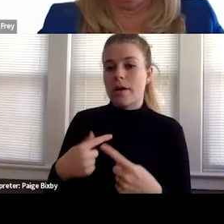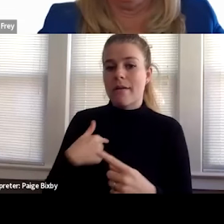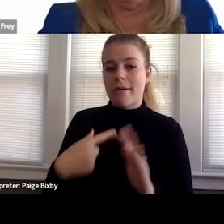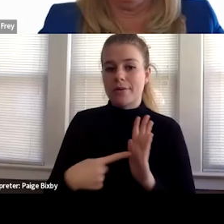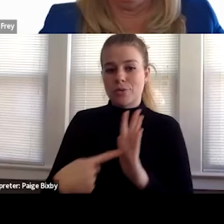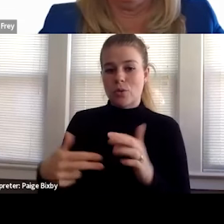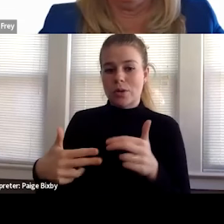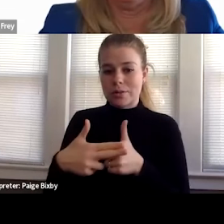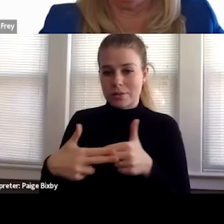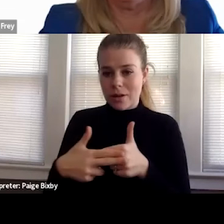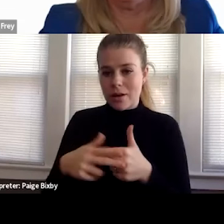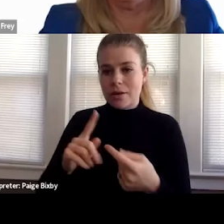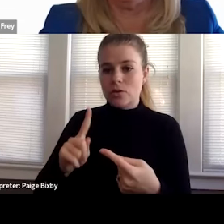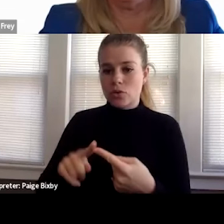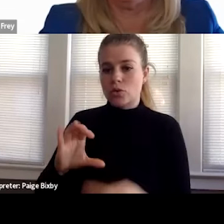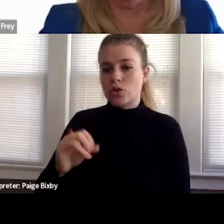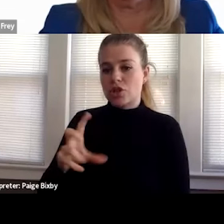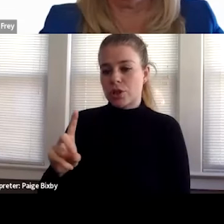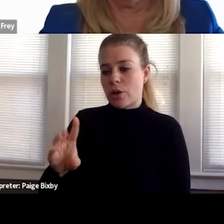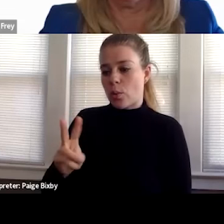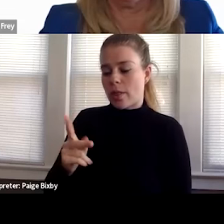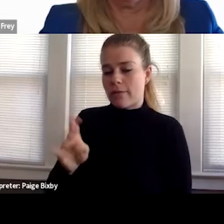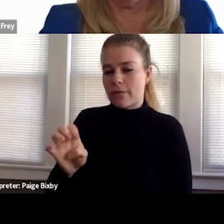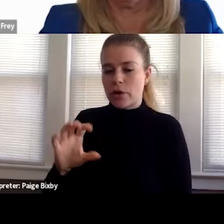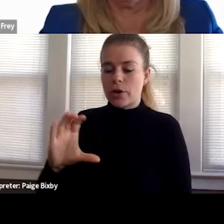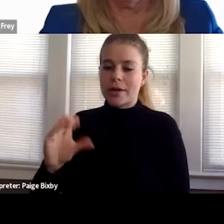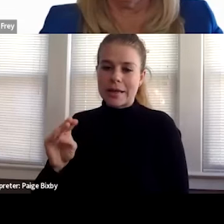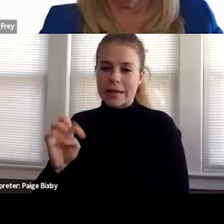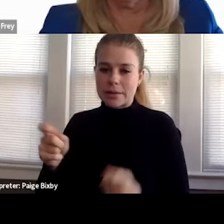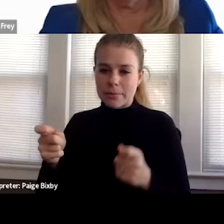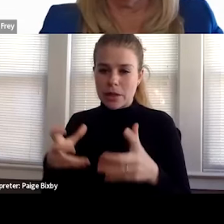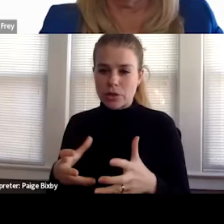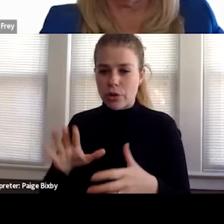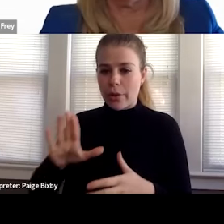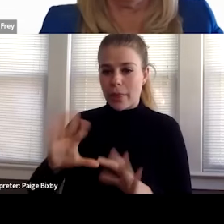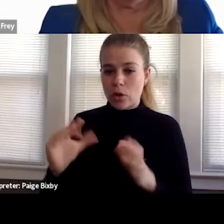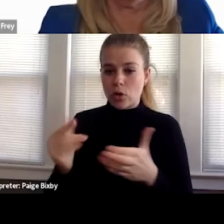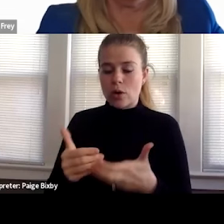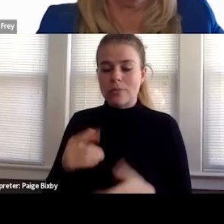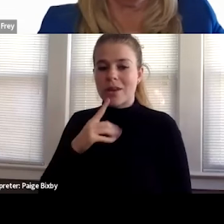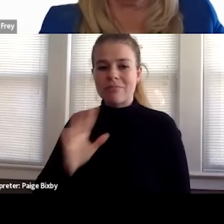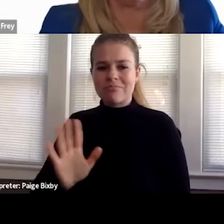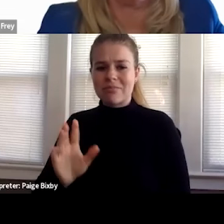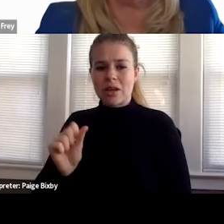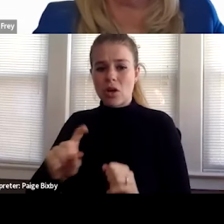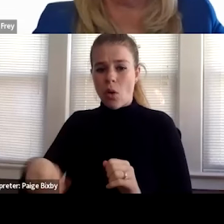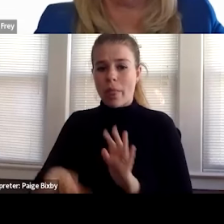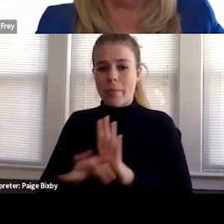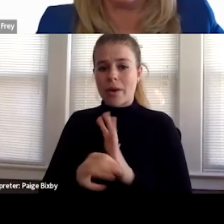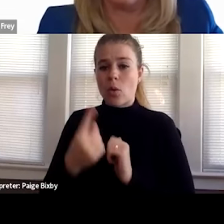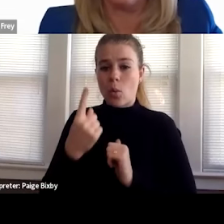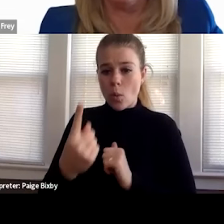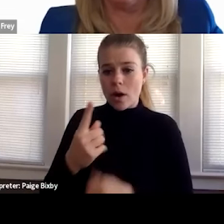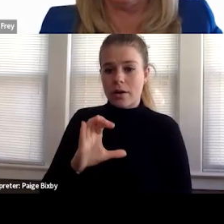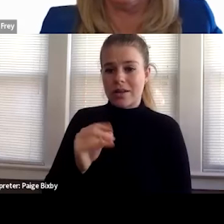to child welfare case manager and their groups stated that they could only select one condition for removal.